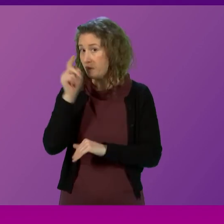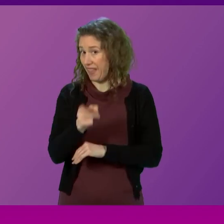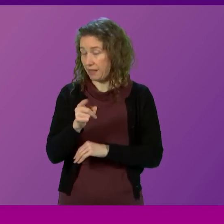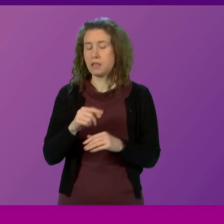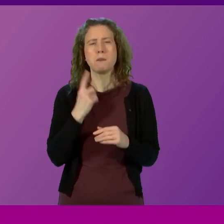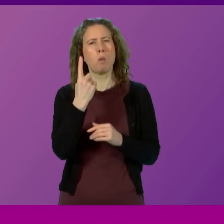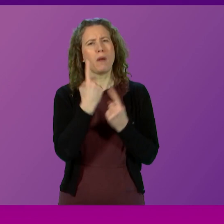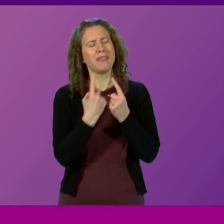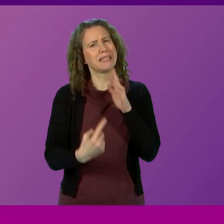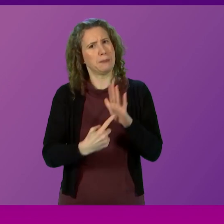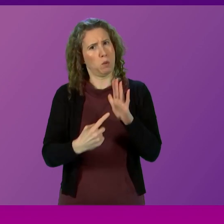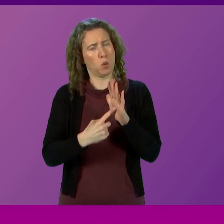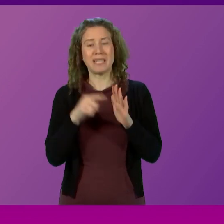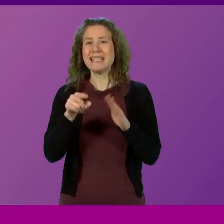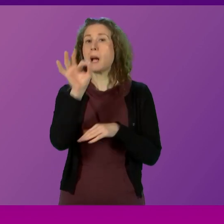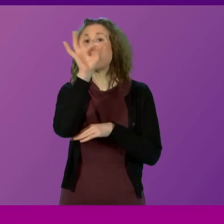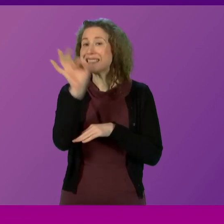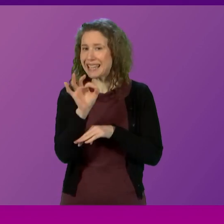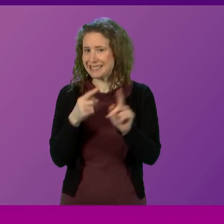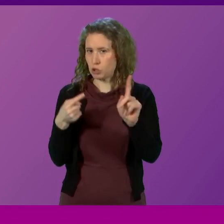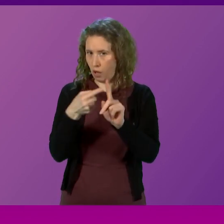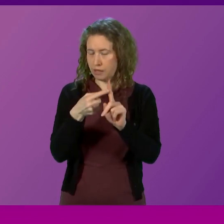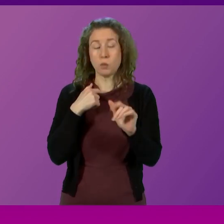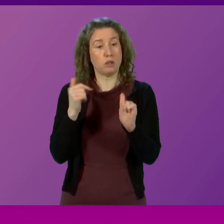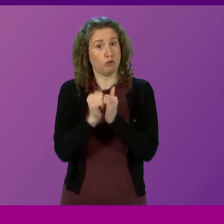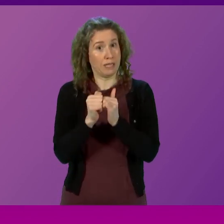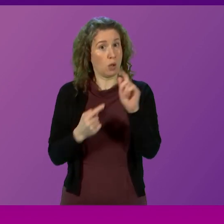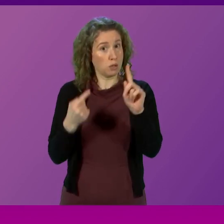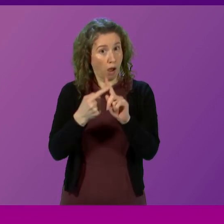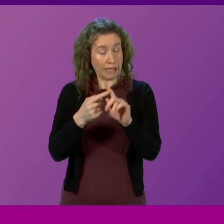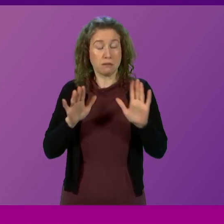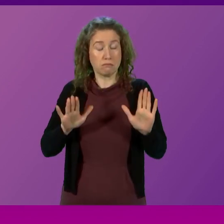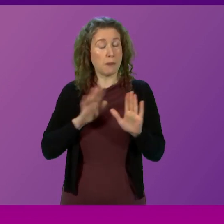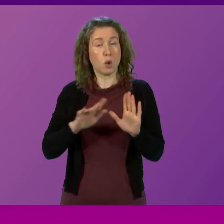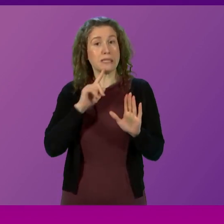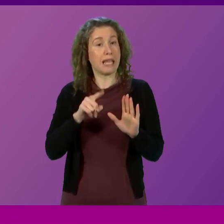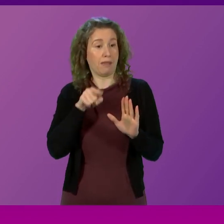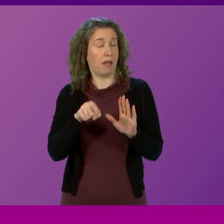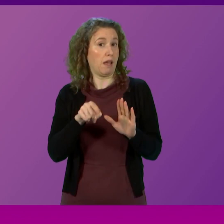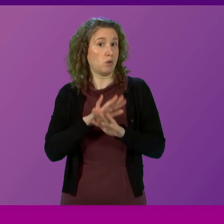It is important to note that the targets are percentage targets. We set those targets, and I am not suggesting for a minute that they are not important,